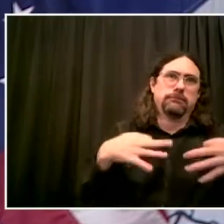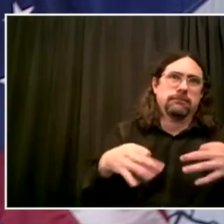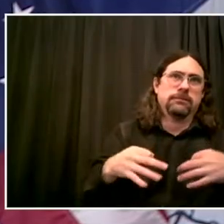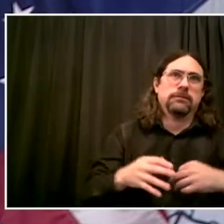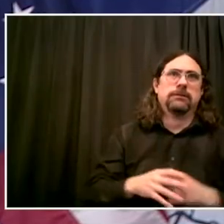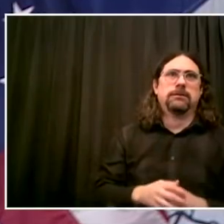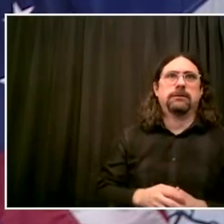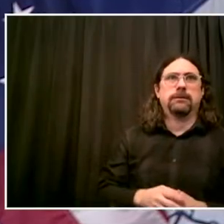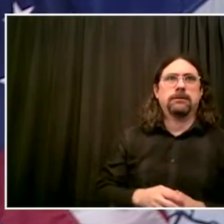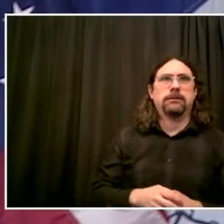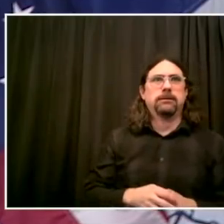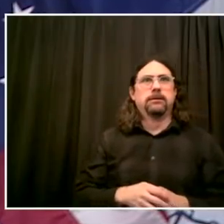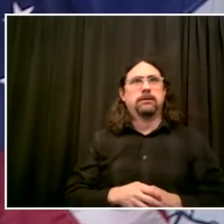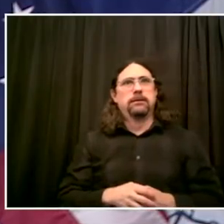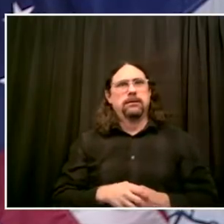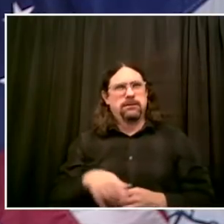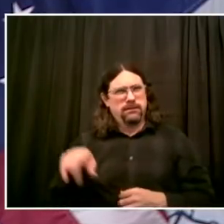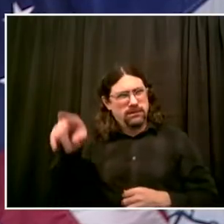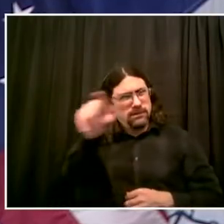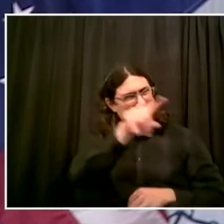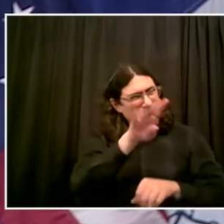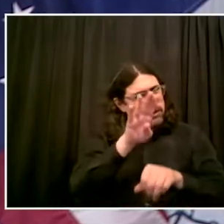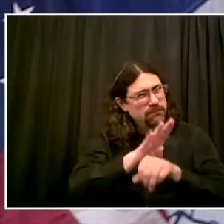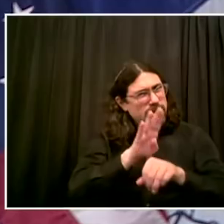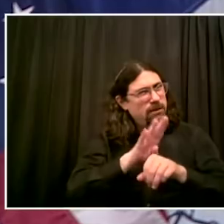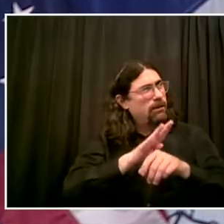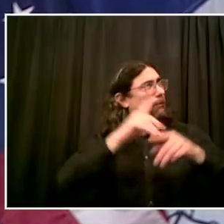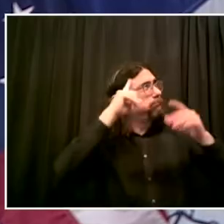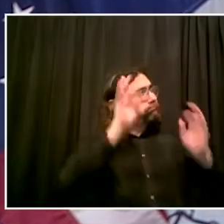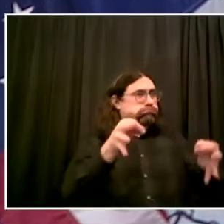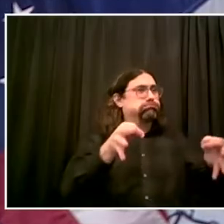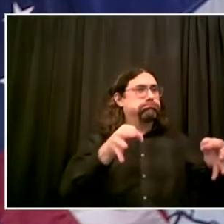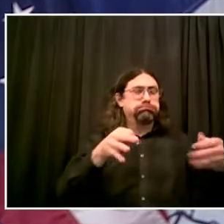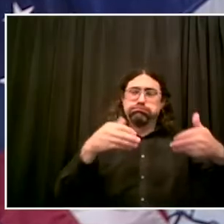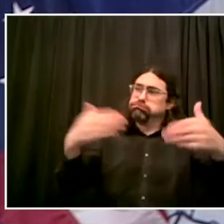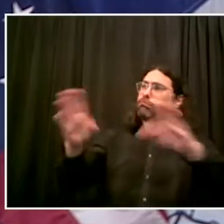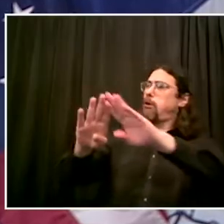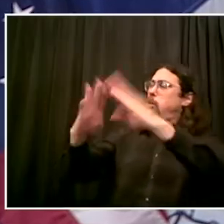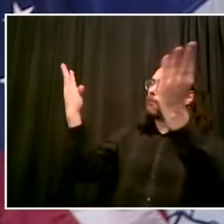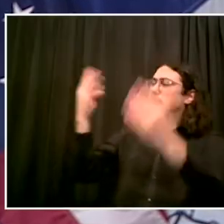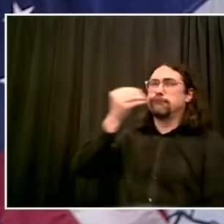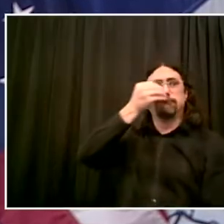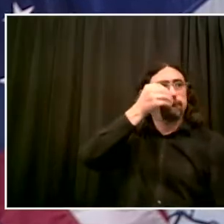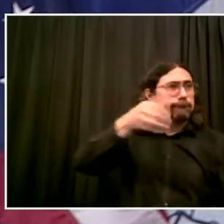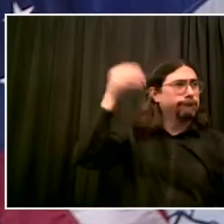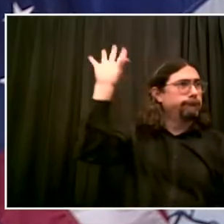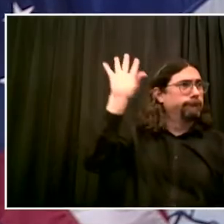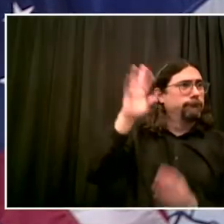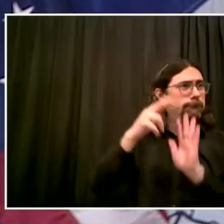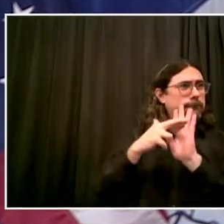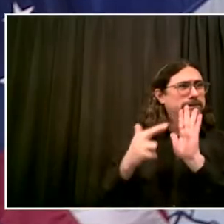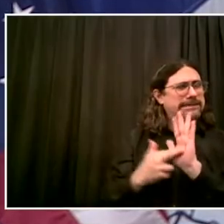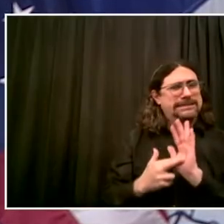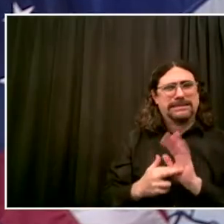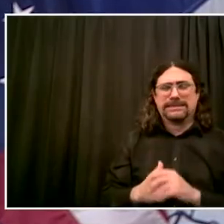TO HAPPEN. SO IF SOMEONE THINGS THAT OUR PEOPLE ARE MAKING THE RULES FOR EVERYONE